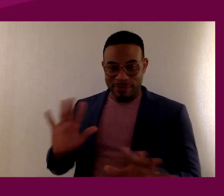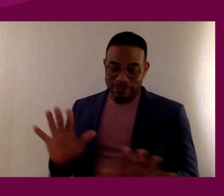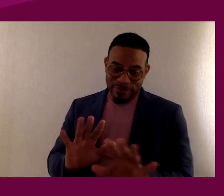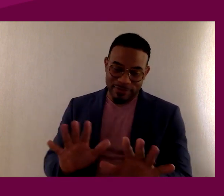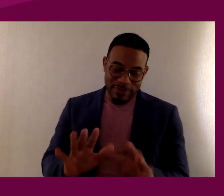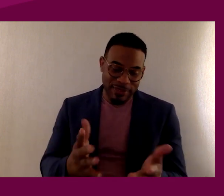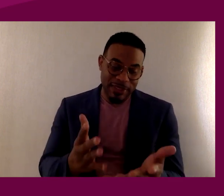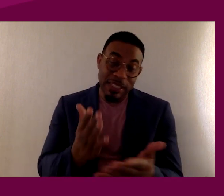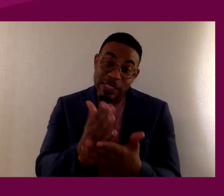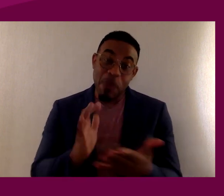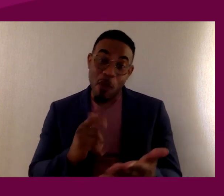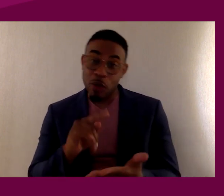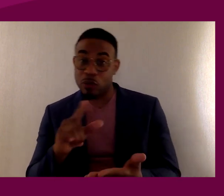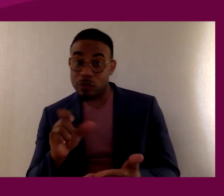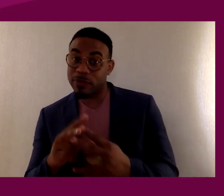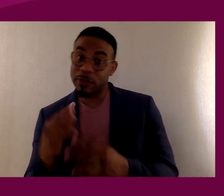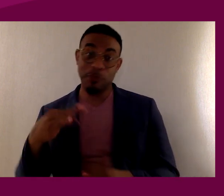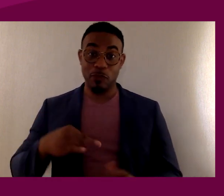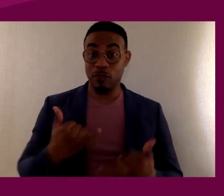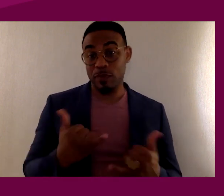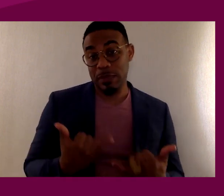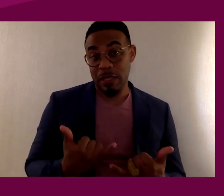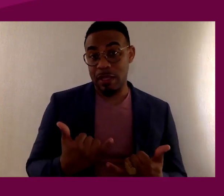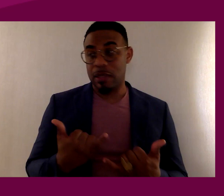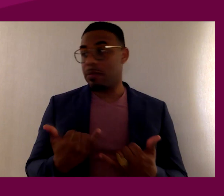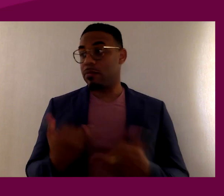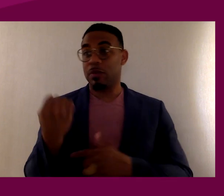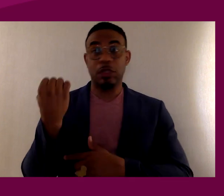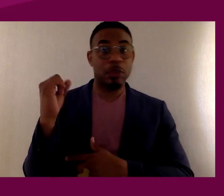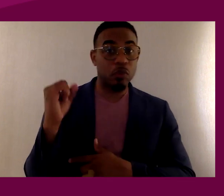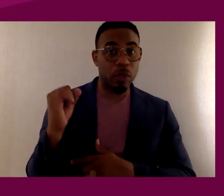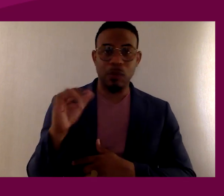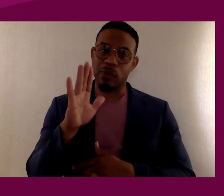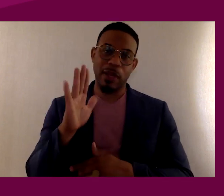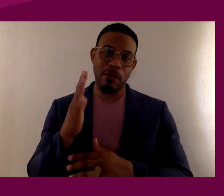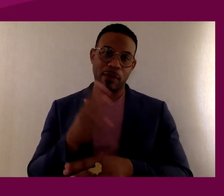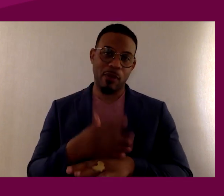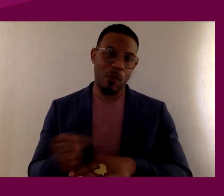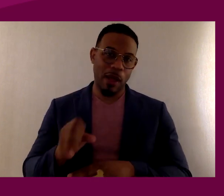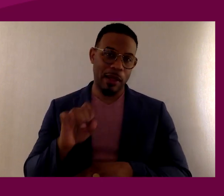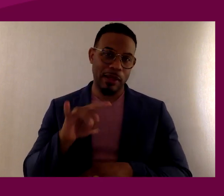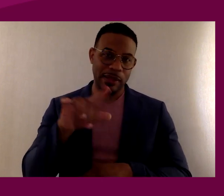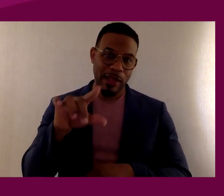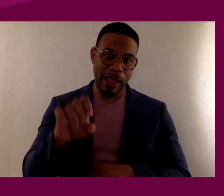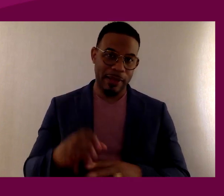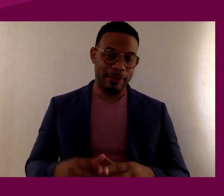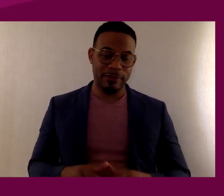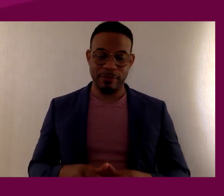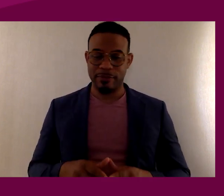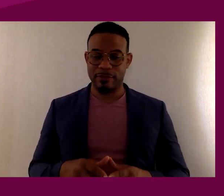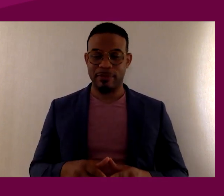isn't doing what we did, though some of our tools are very useful. Demonstrations will never go out